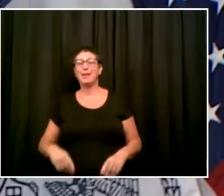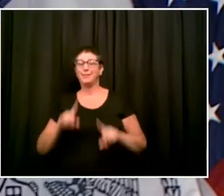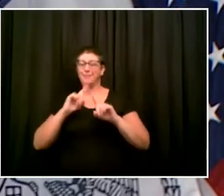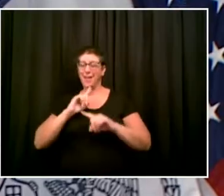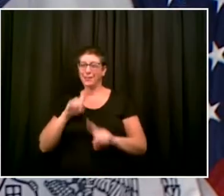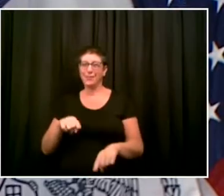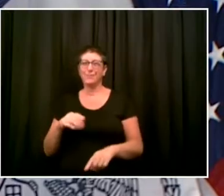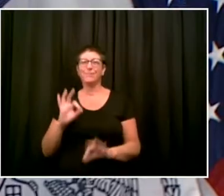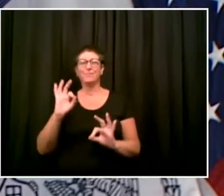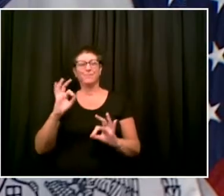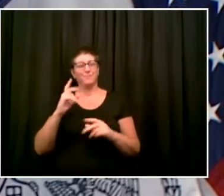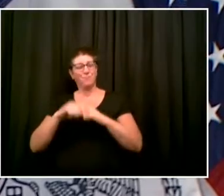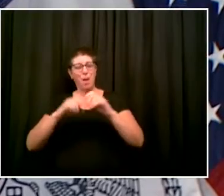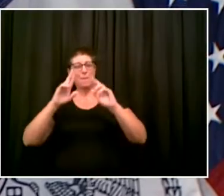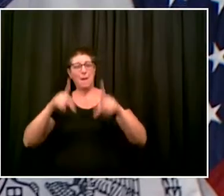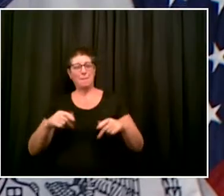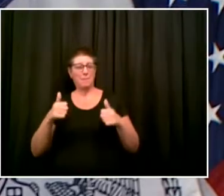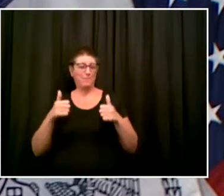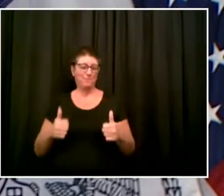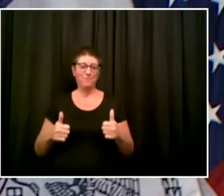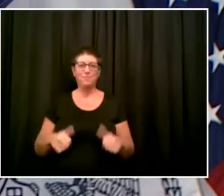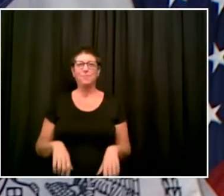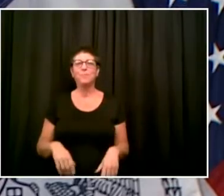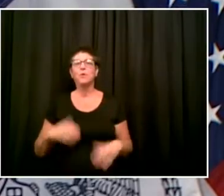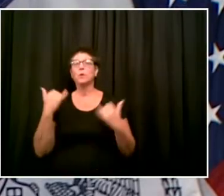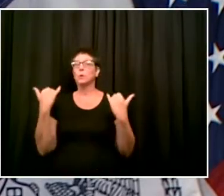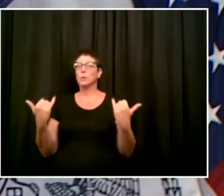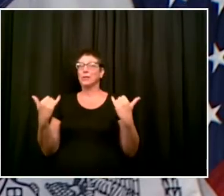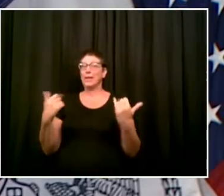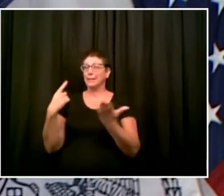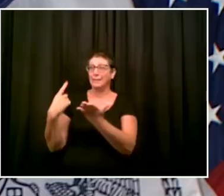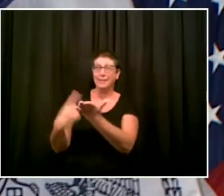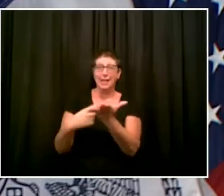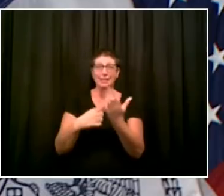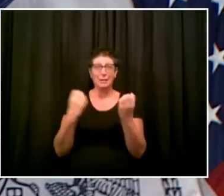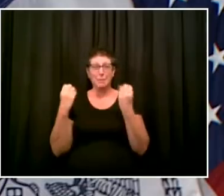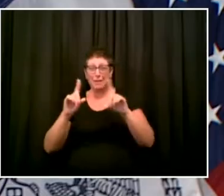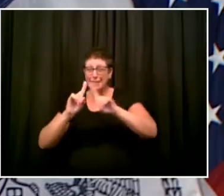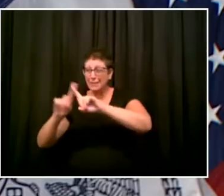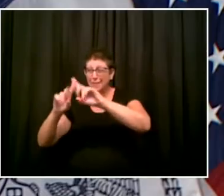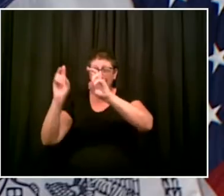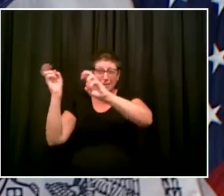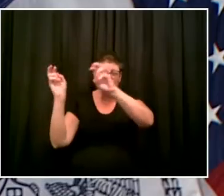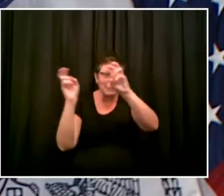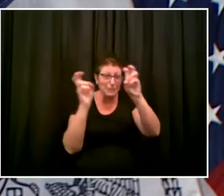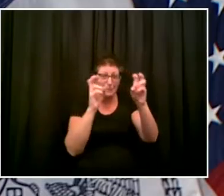, AND MAKES ALL OF OUR JOBS HARDER. SO THAT'S EXACTLY WHAT WE ARE STRIVING FOR, WE THINK WE'RE IN A GOOD PLACE BUT WE ARE GOING TO